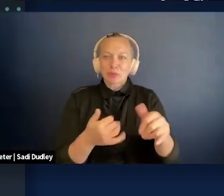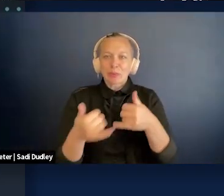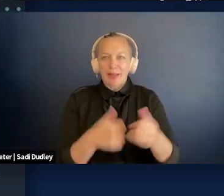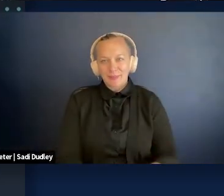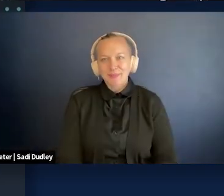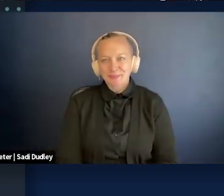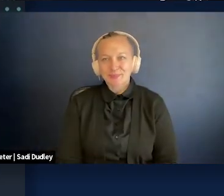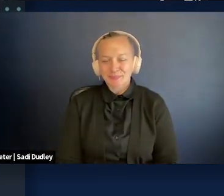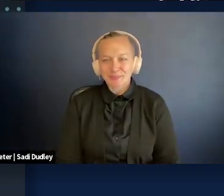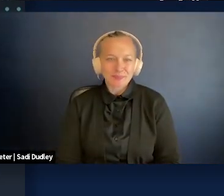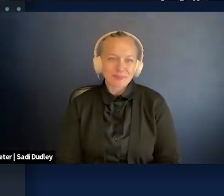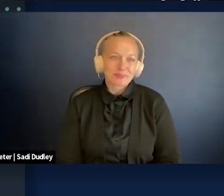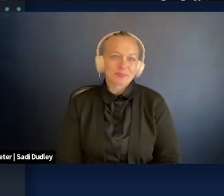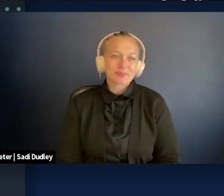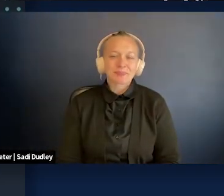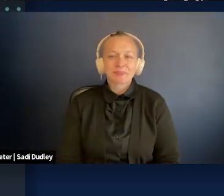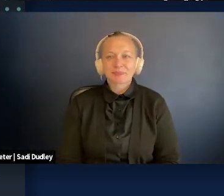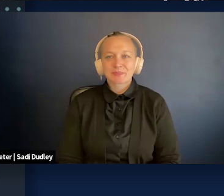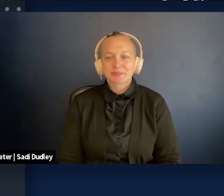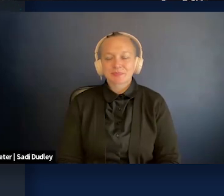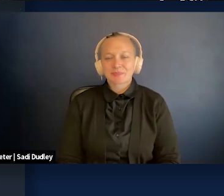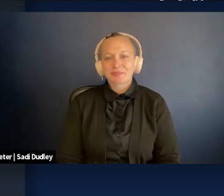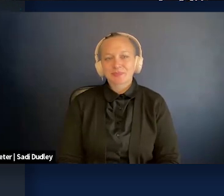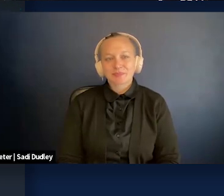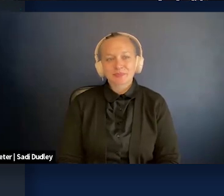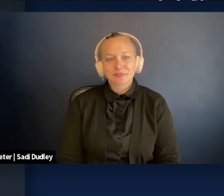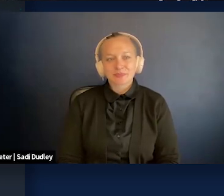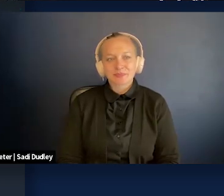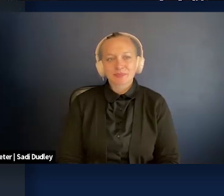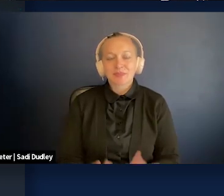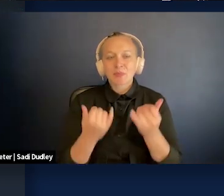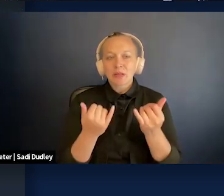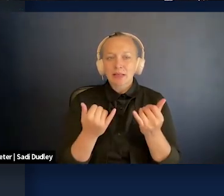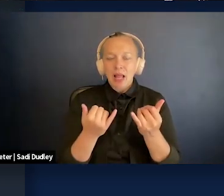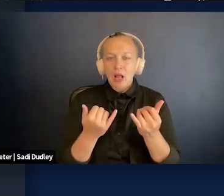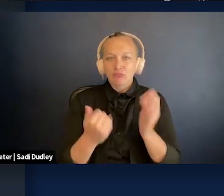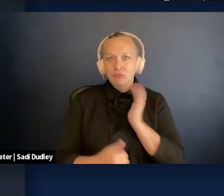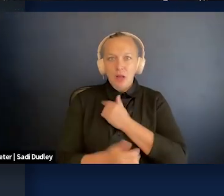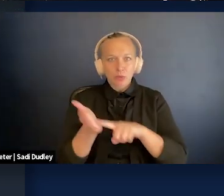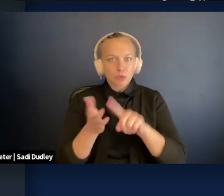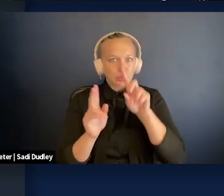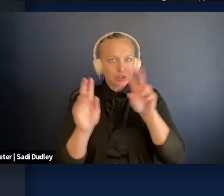what forms prescription to play? And so, the primary research question we started with was.